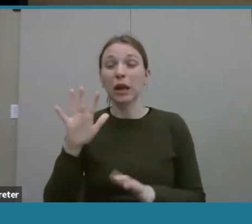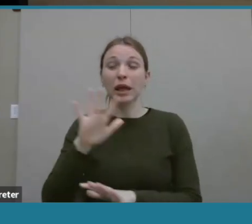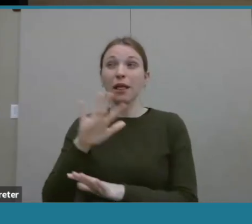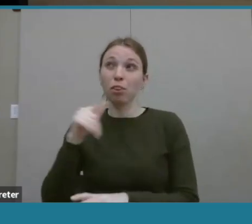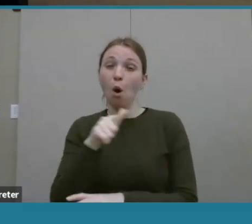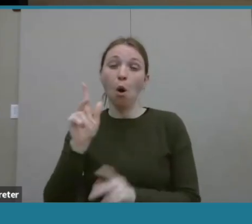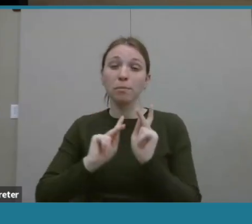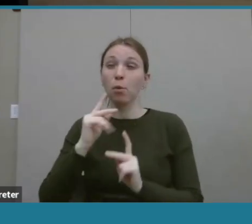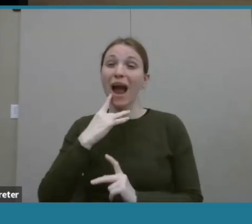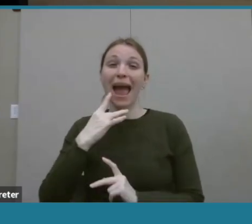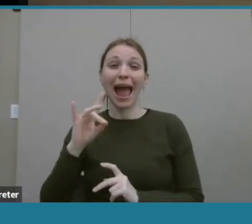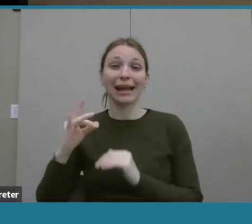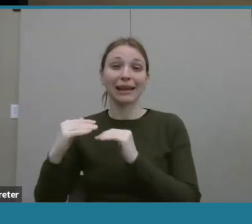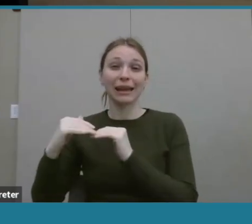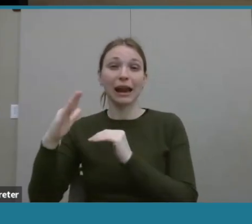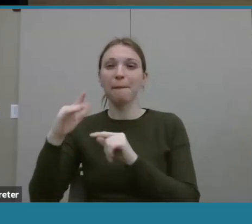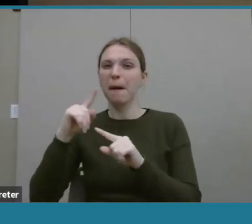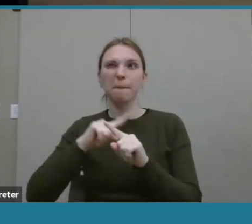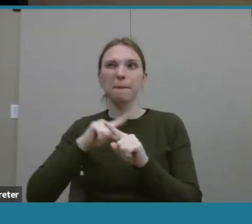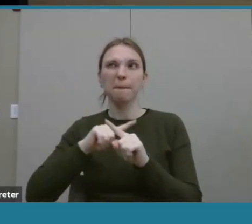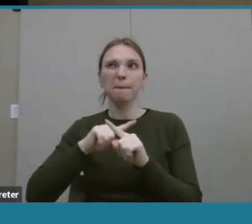was like all ages in that group, a wide range of disabilities.